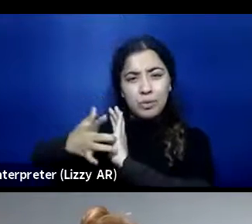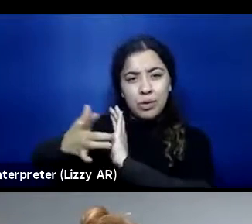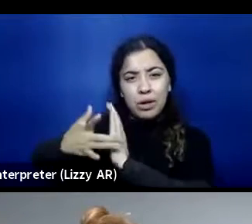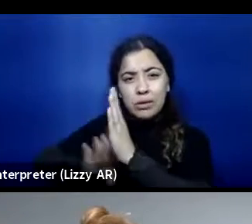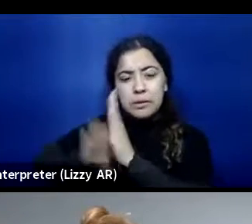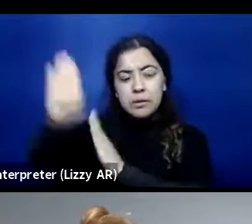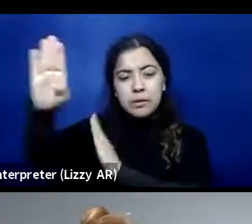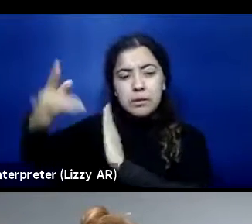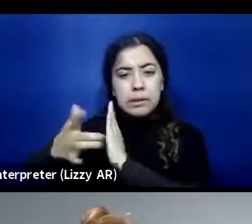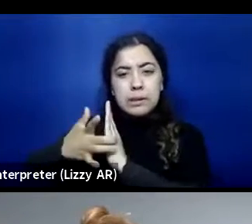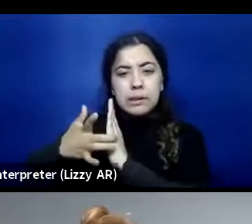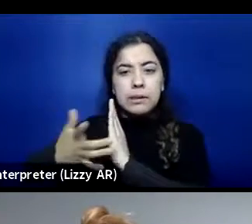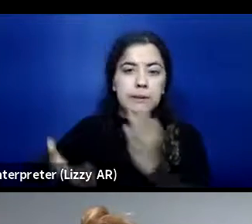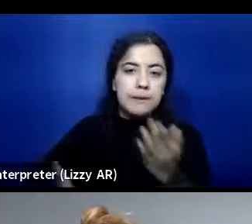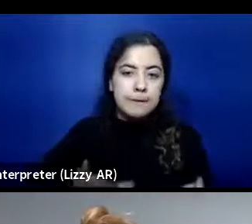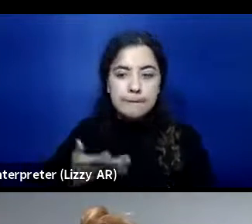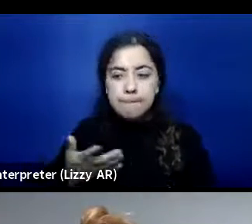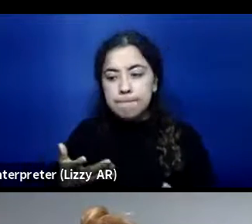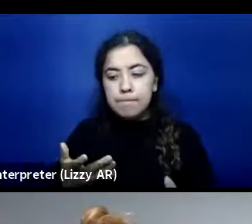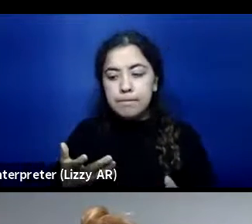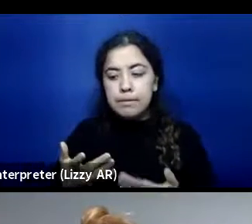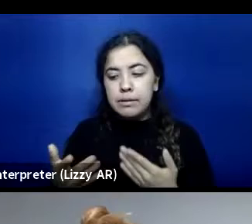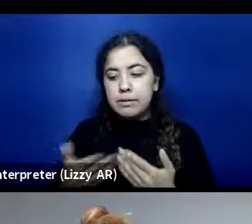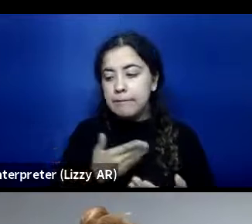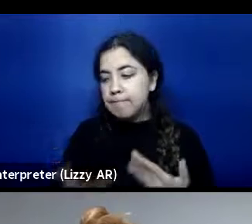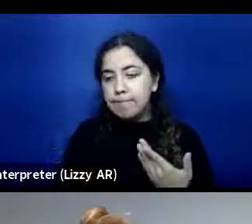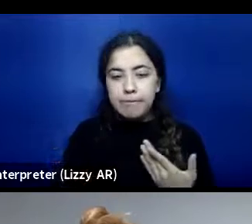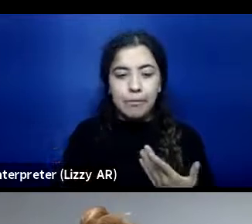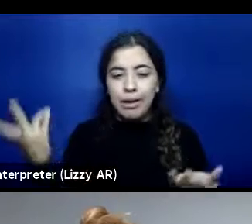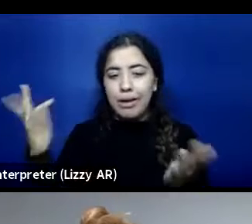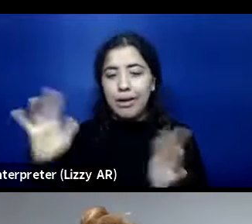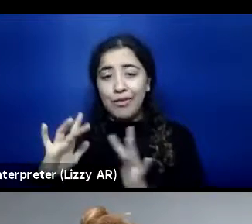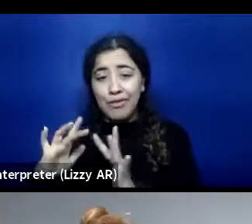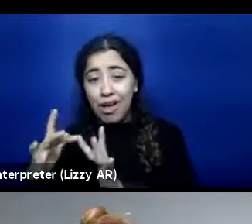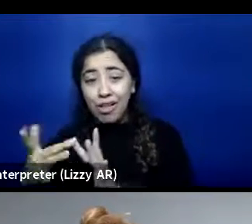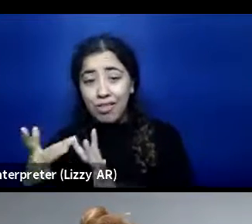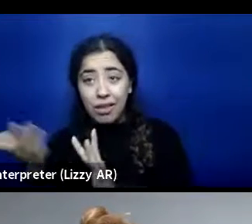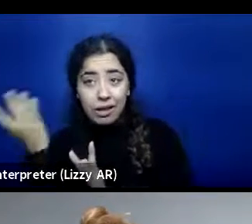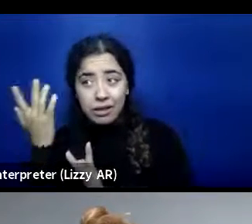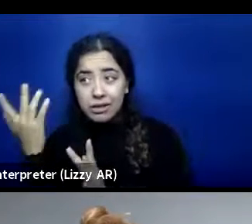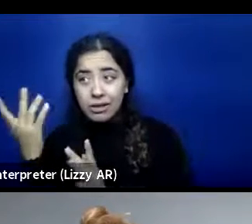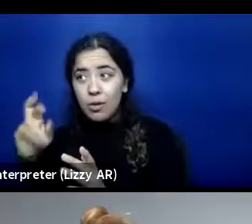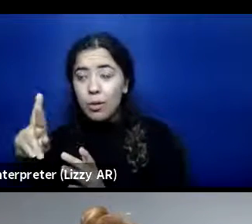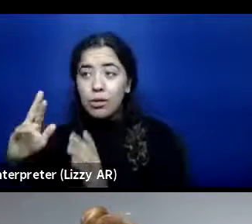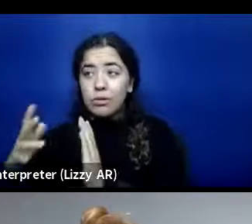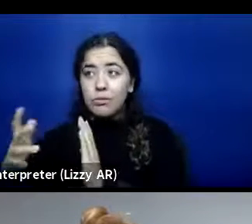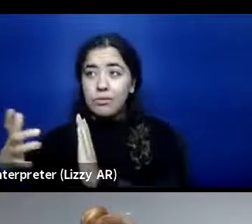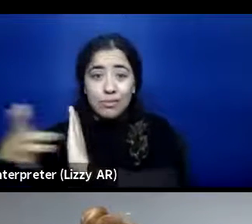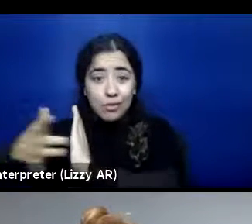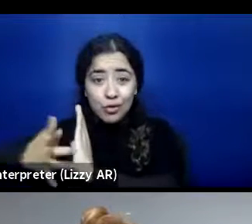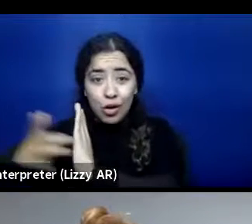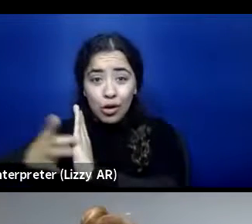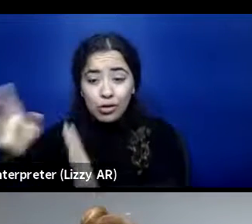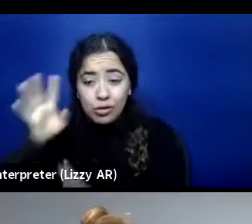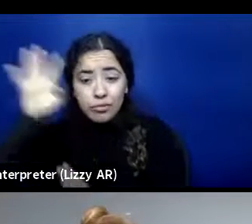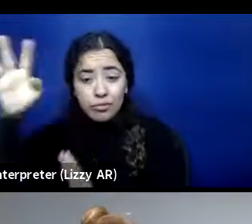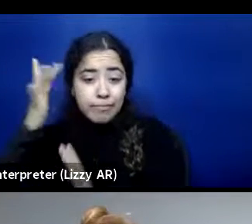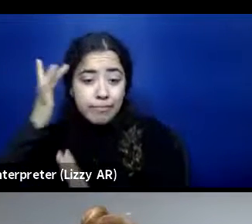whether it's artificial intelligence whether VR or XR, of this lieu of a technology,